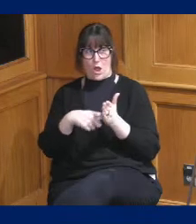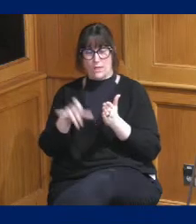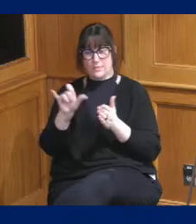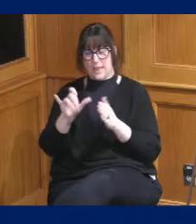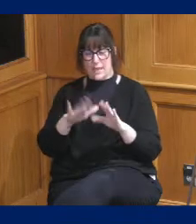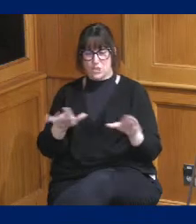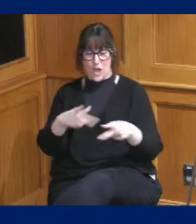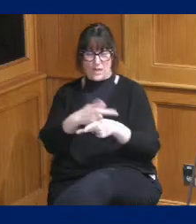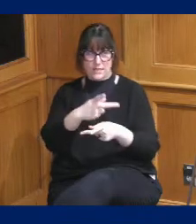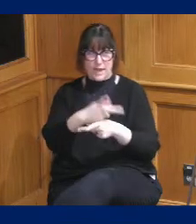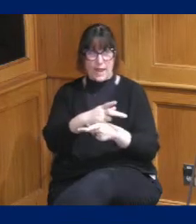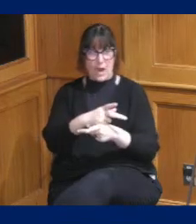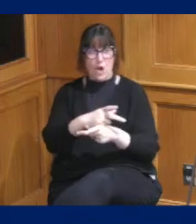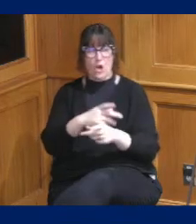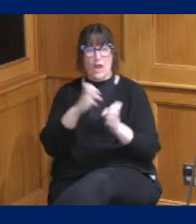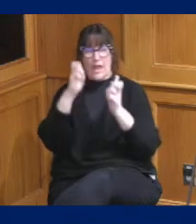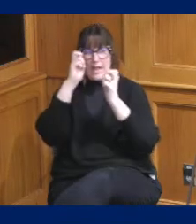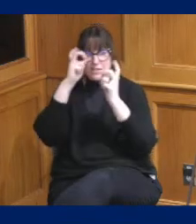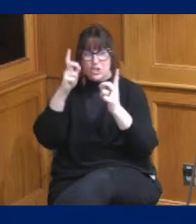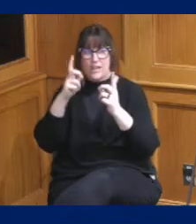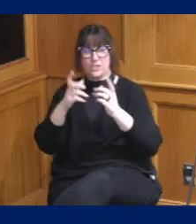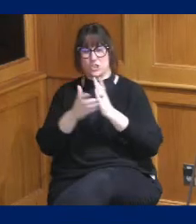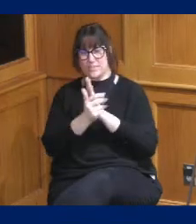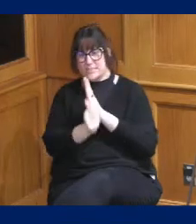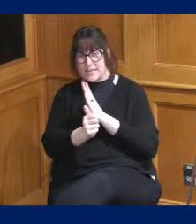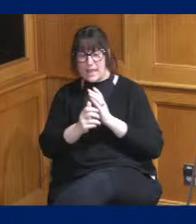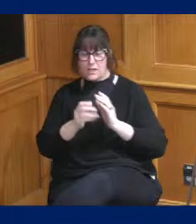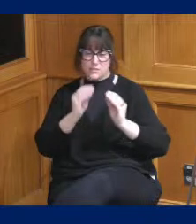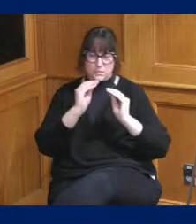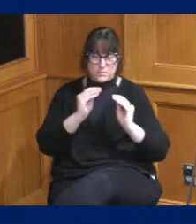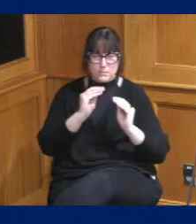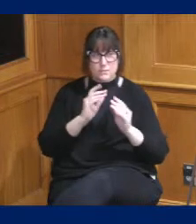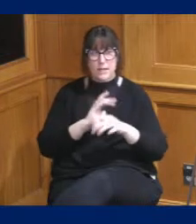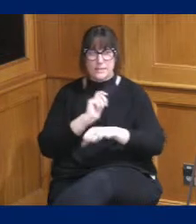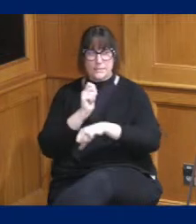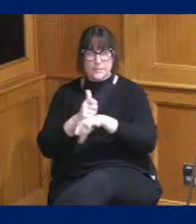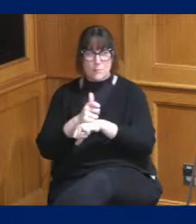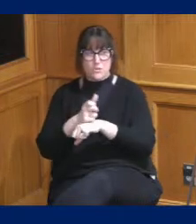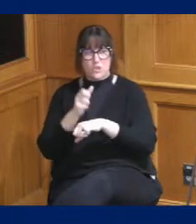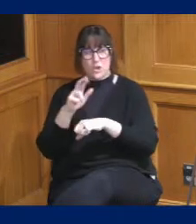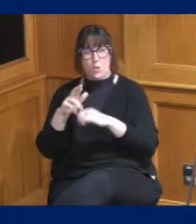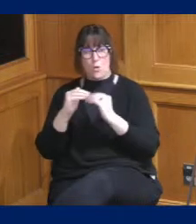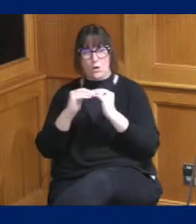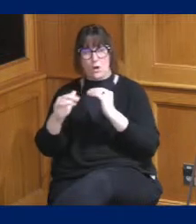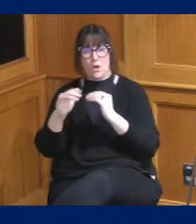improving basic educational skills establishing or operating employment assistance and job training